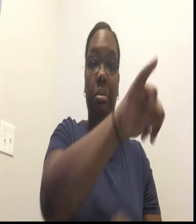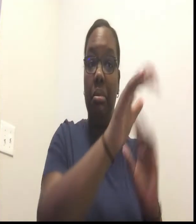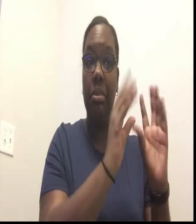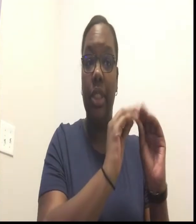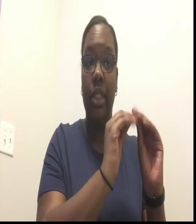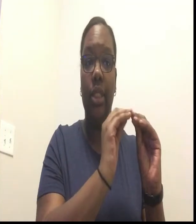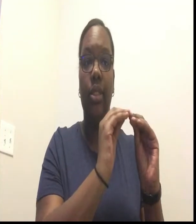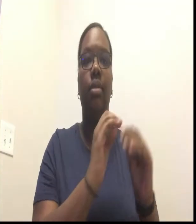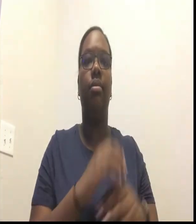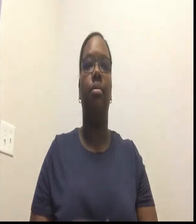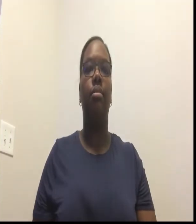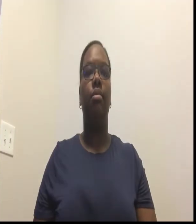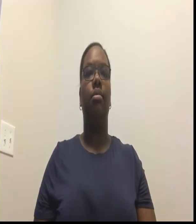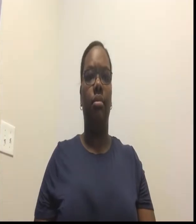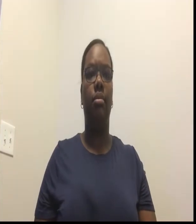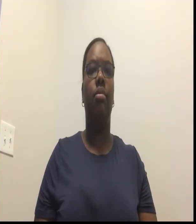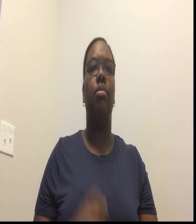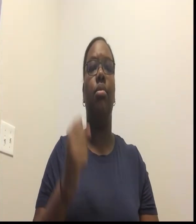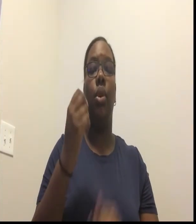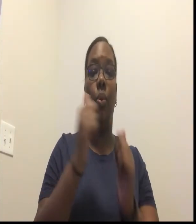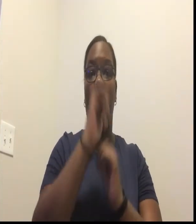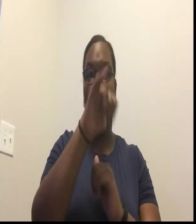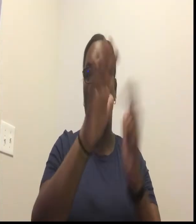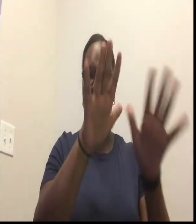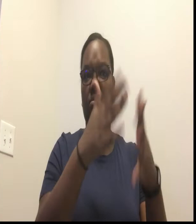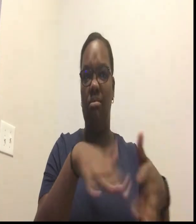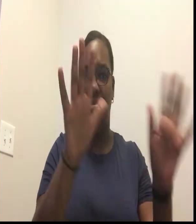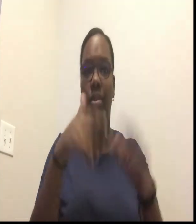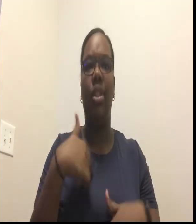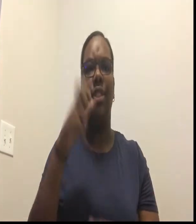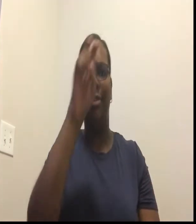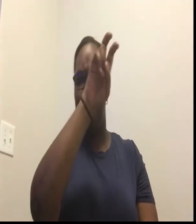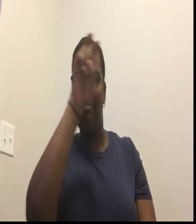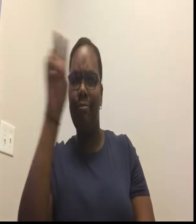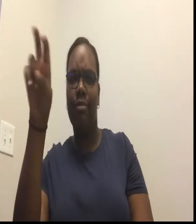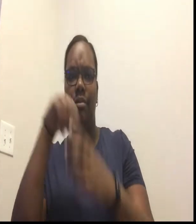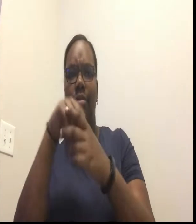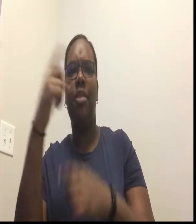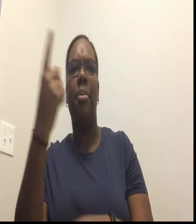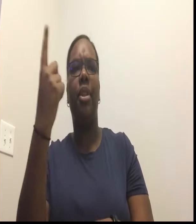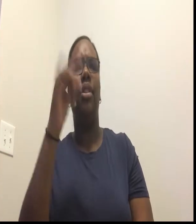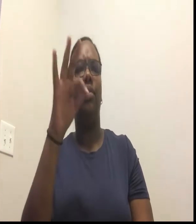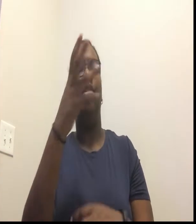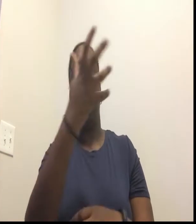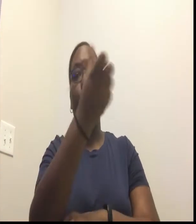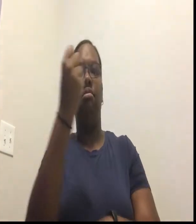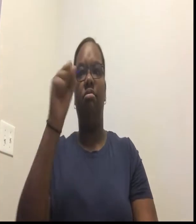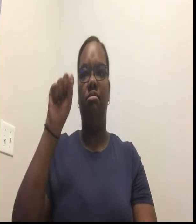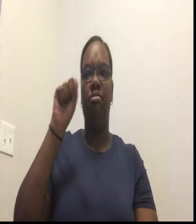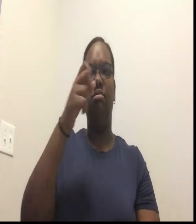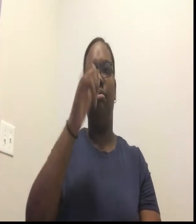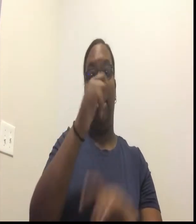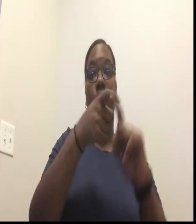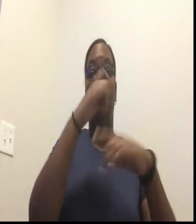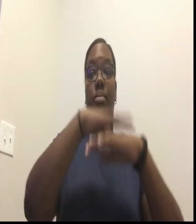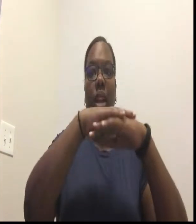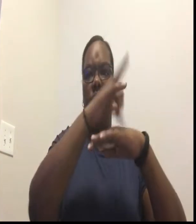meeting. So with that let me skip down to taking something off of the table. So